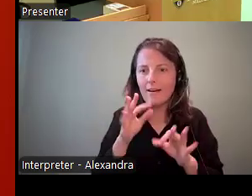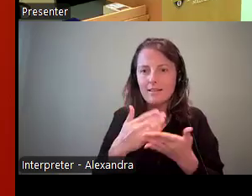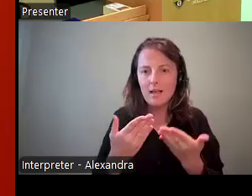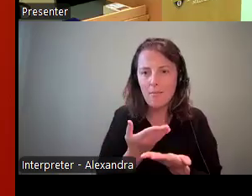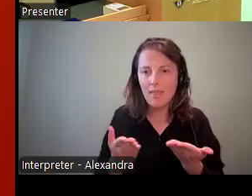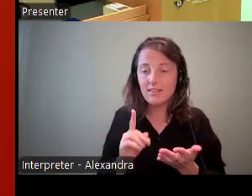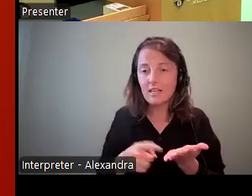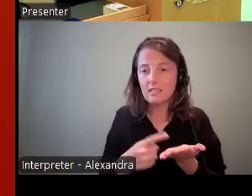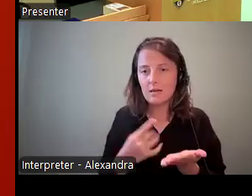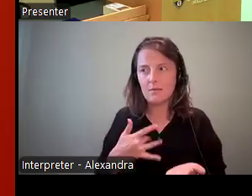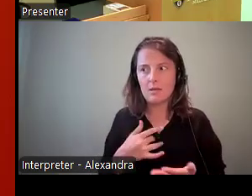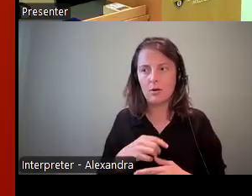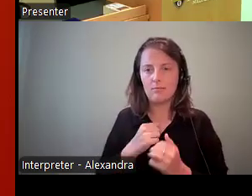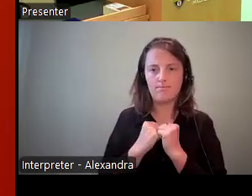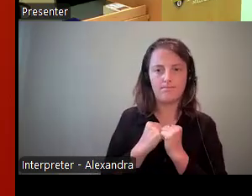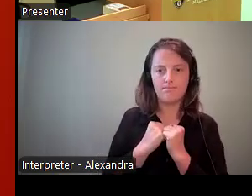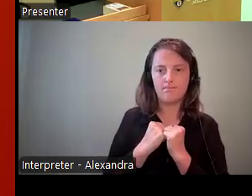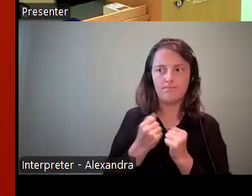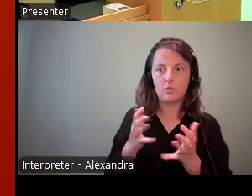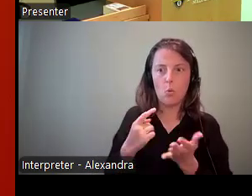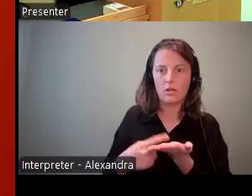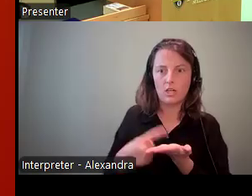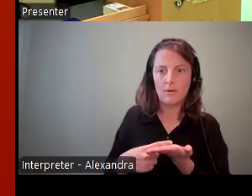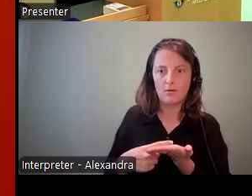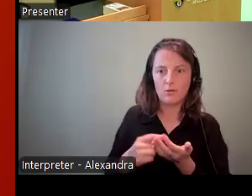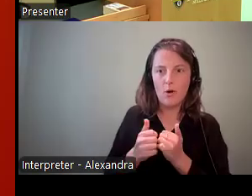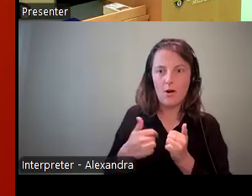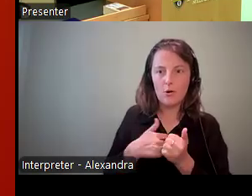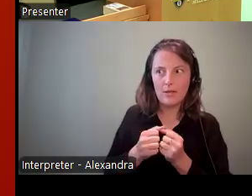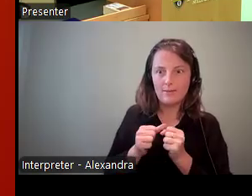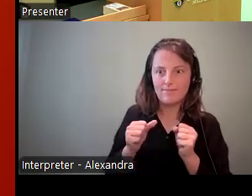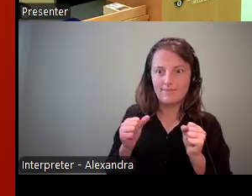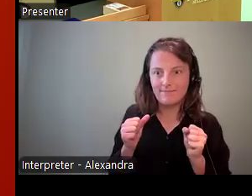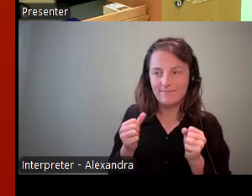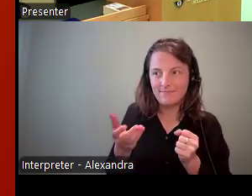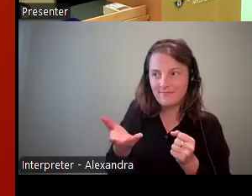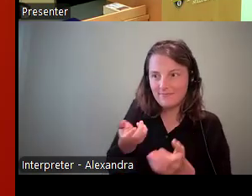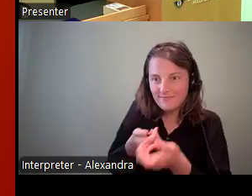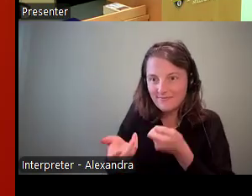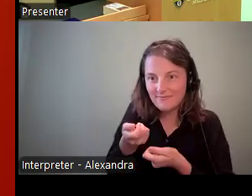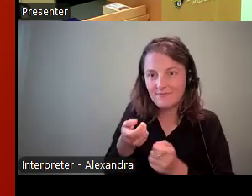to talk about? How do we ask? How do we broach? Um because we want to have relevant cultural